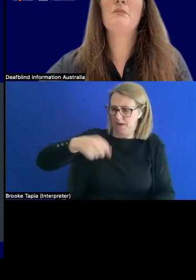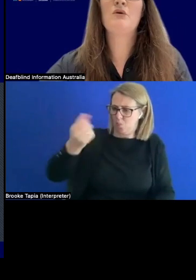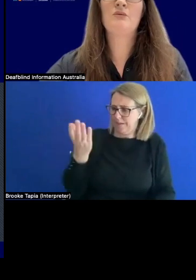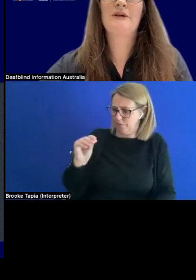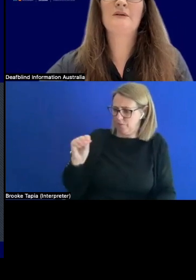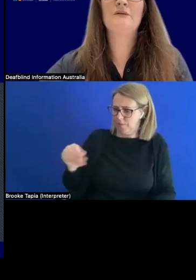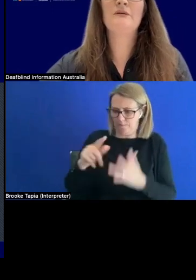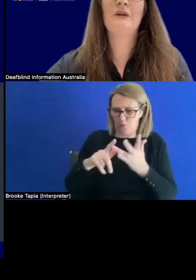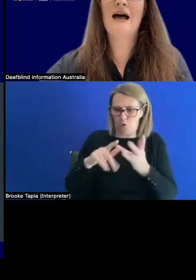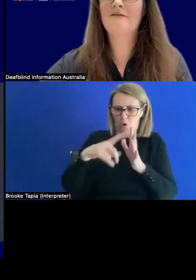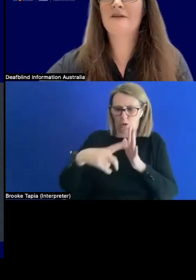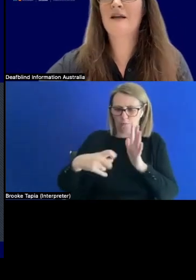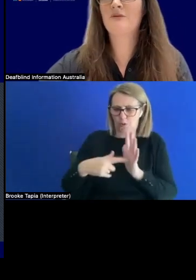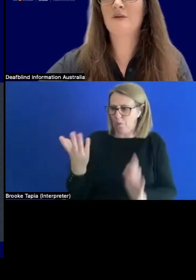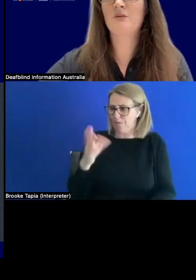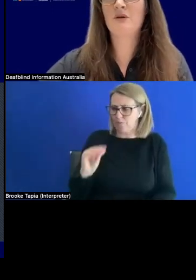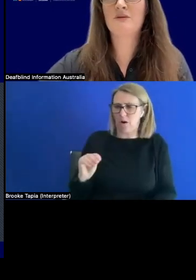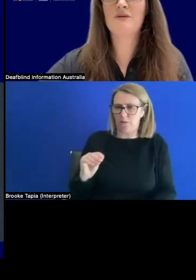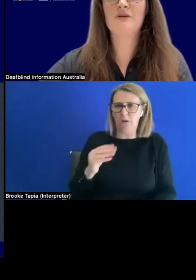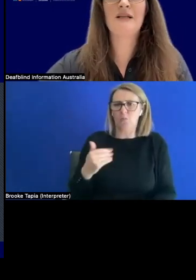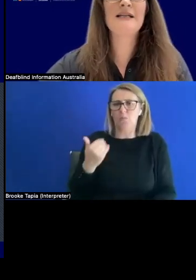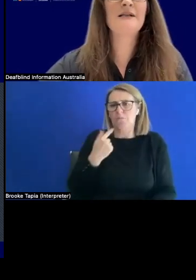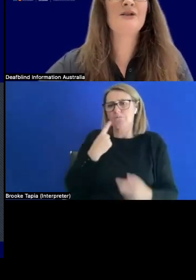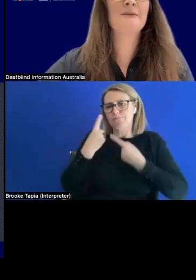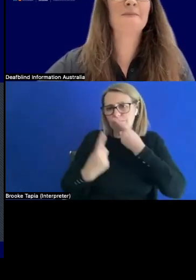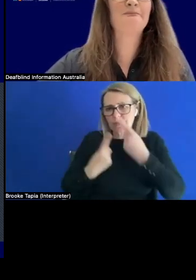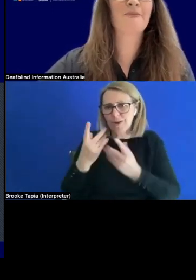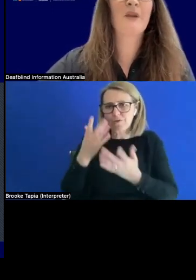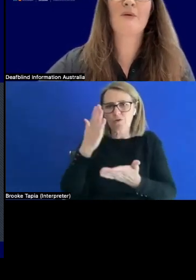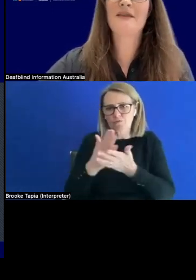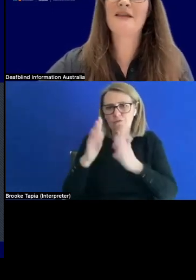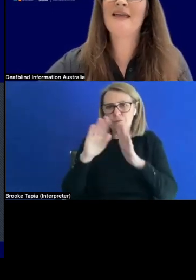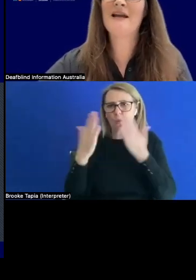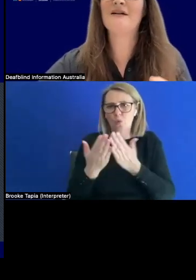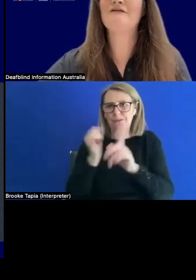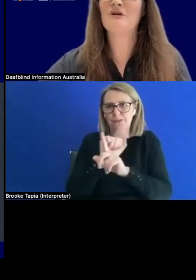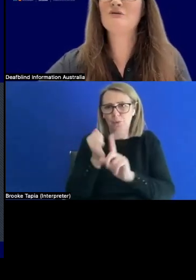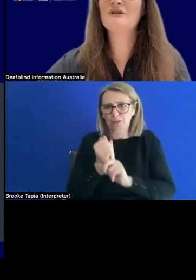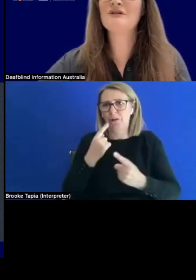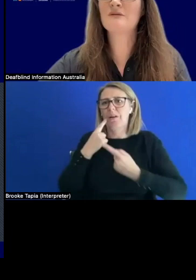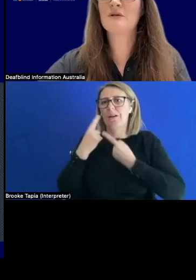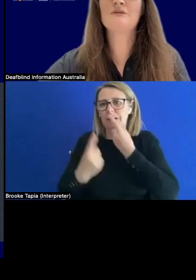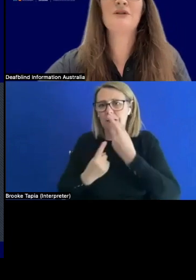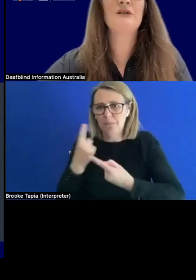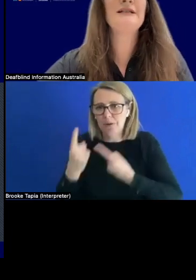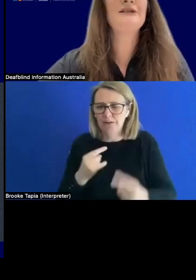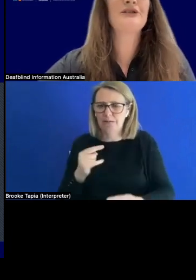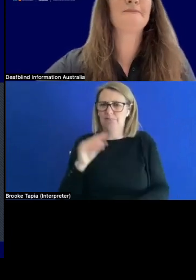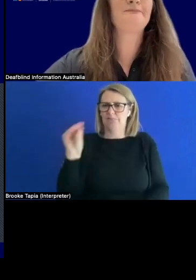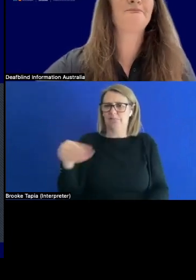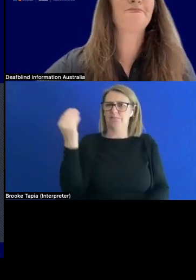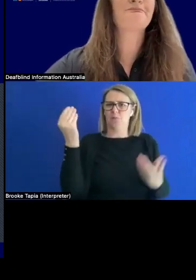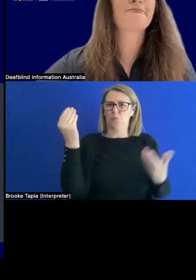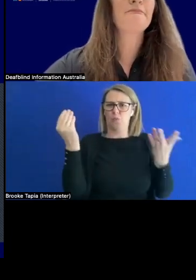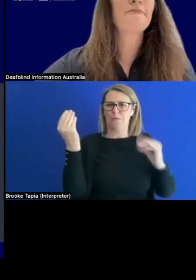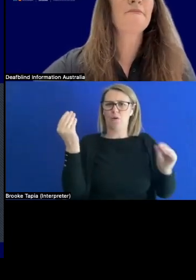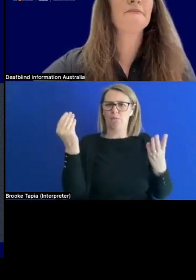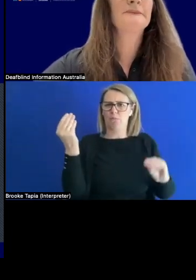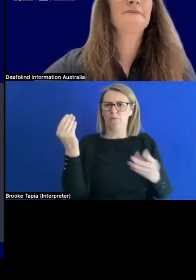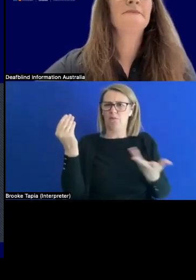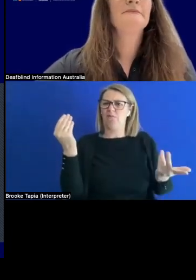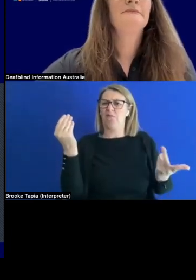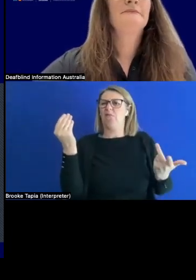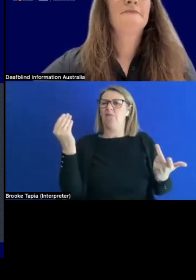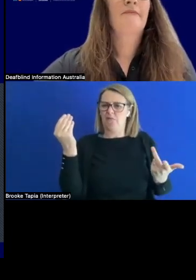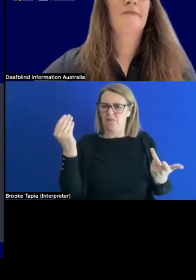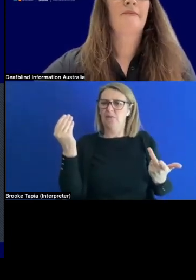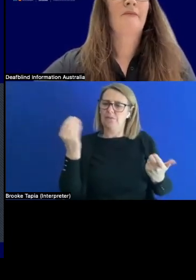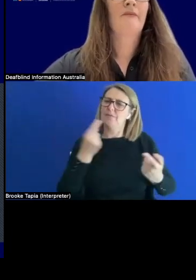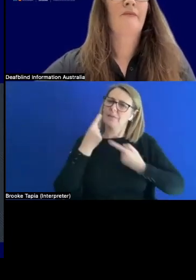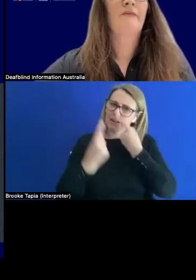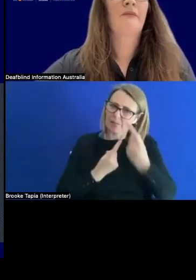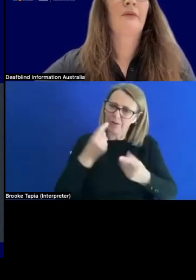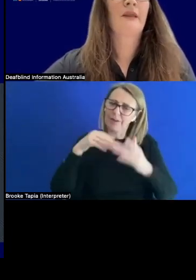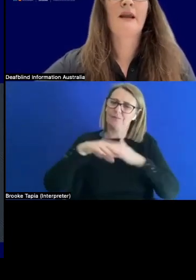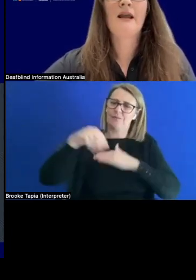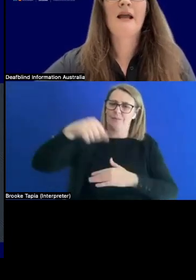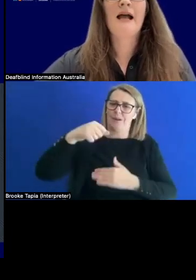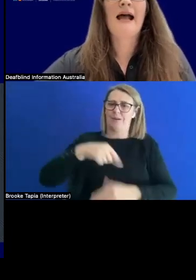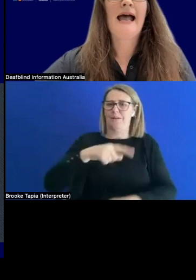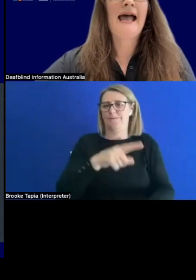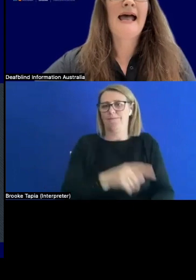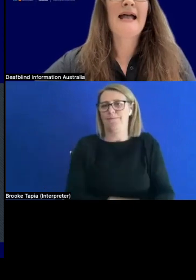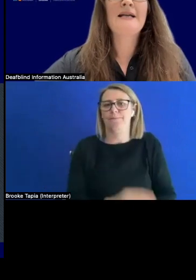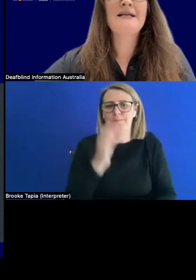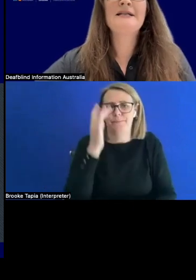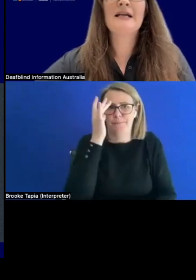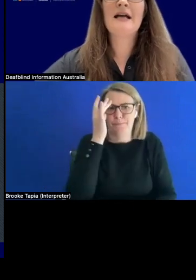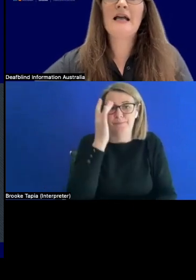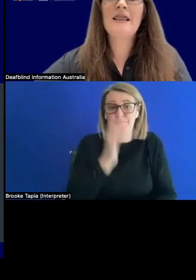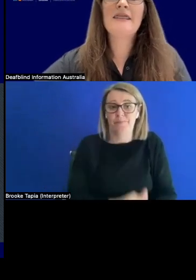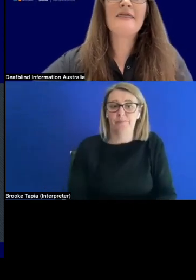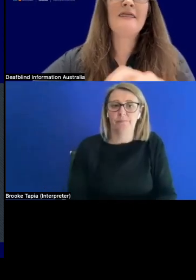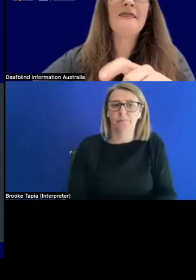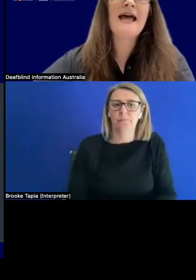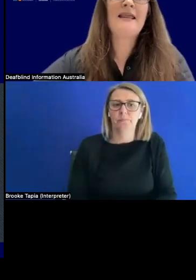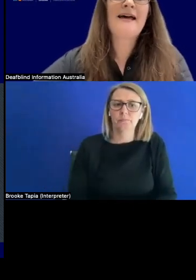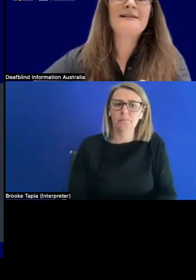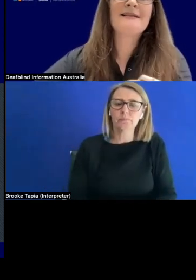more real life and real world knowledge rather than a false world knowledge. That